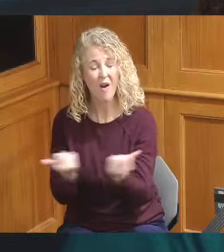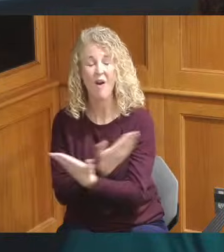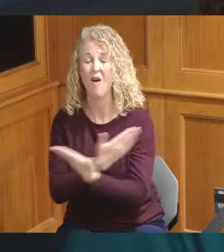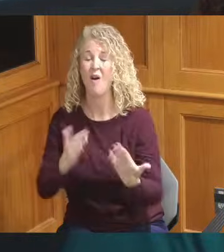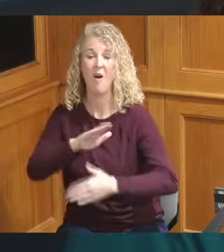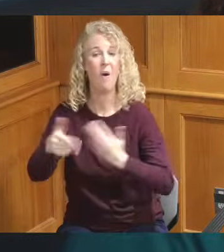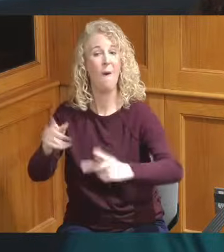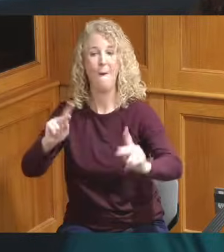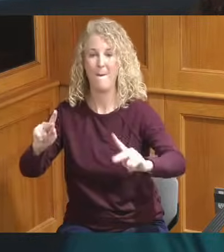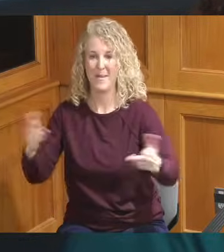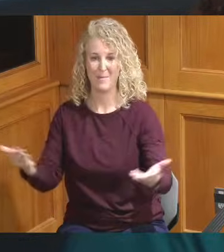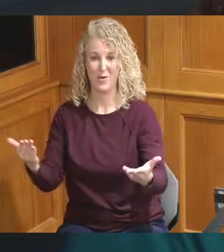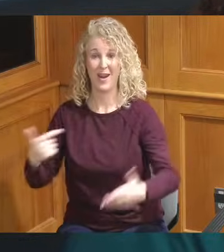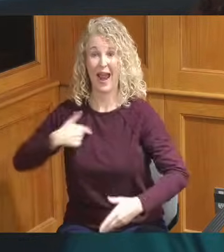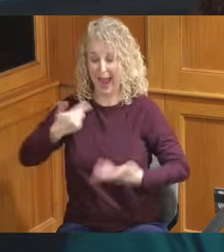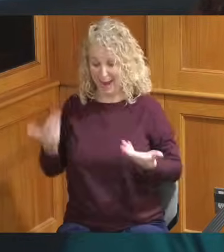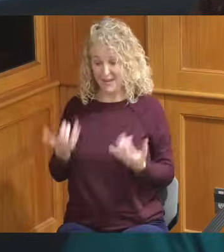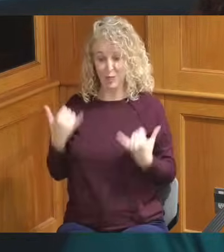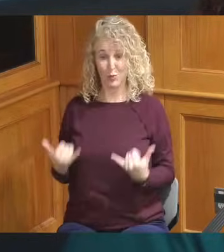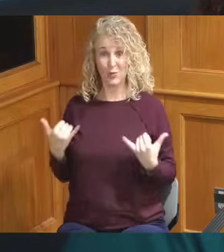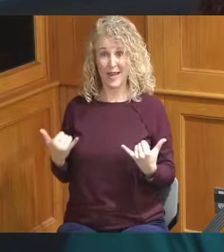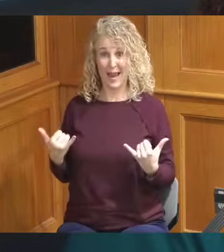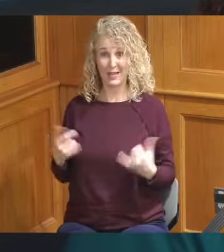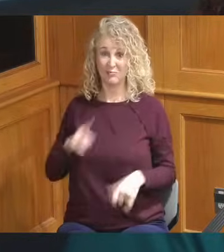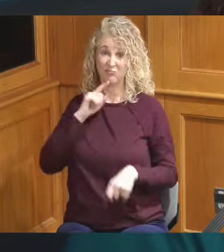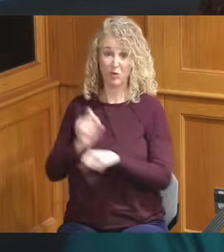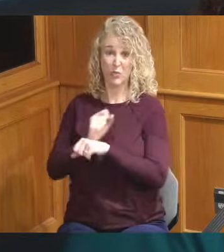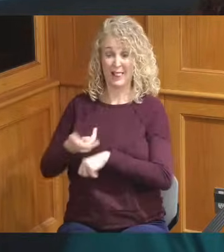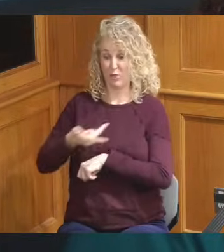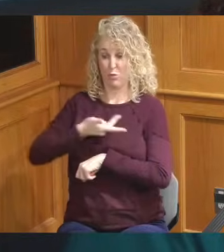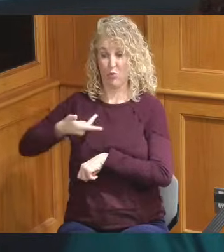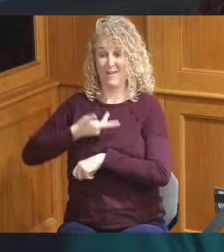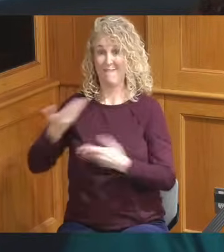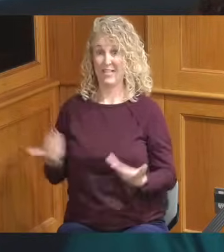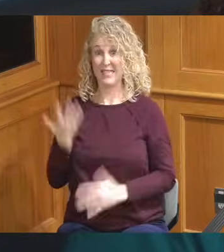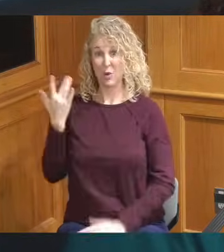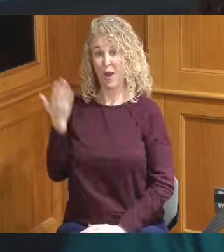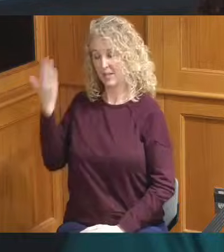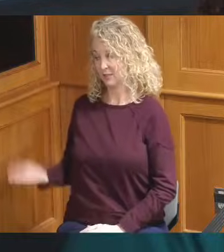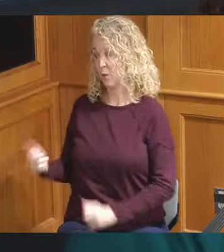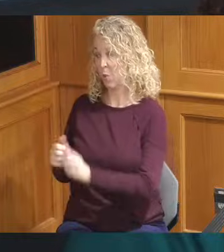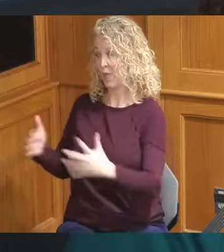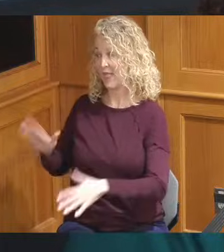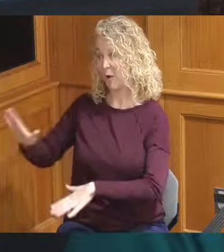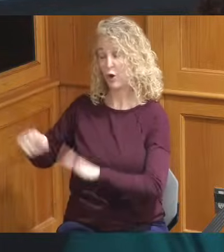And I'm sitting here today, all of us really, because of her. Without her, we couldn't run